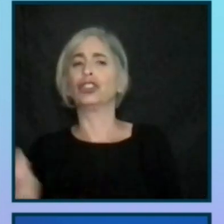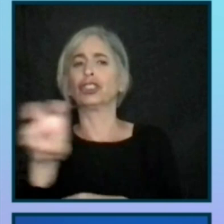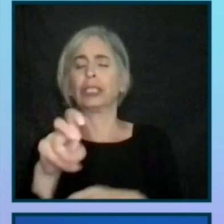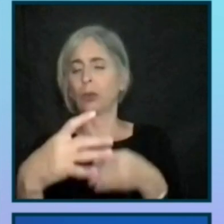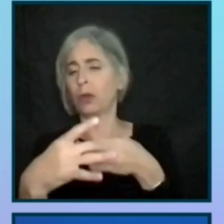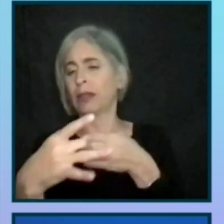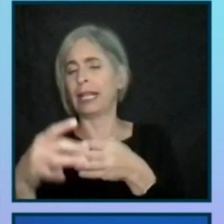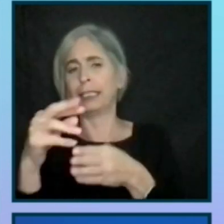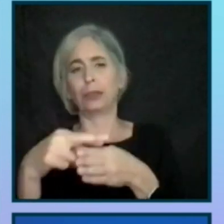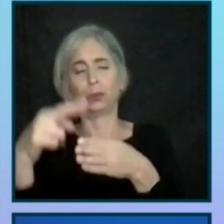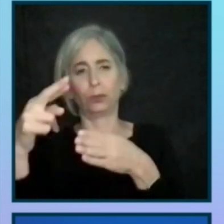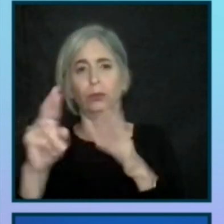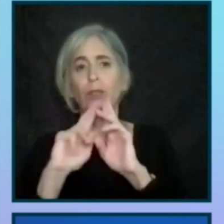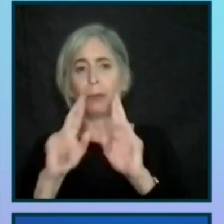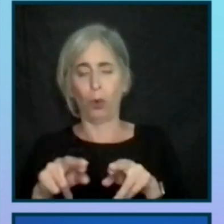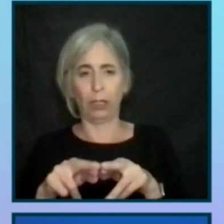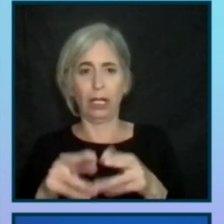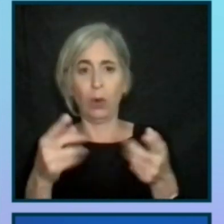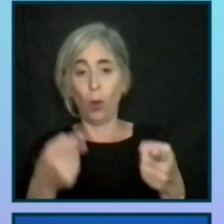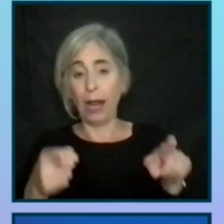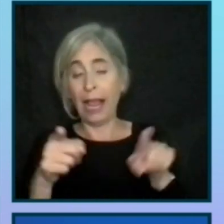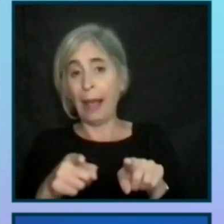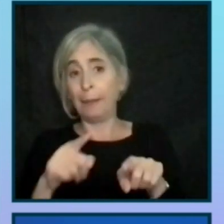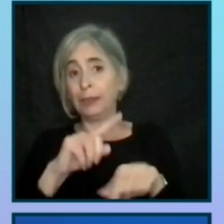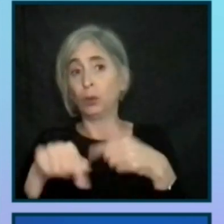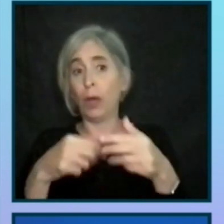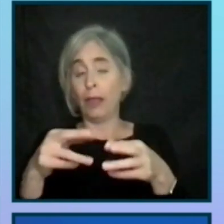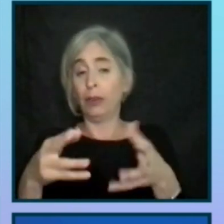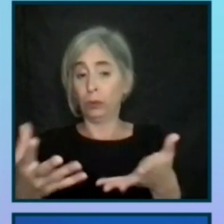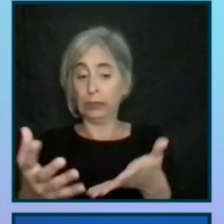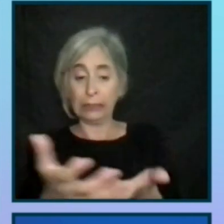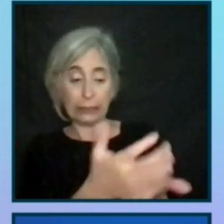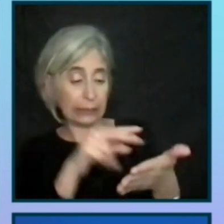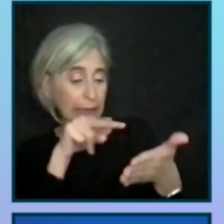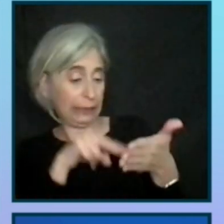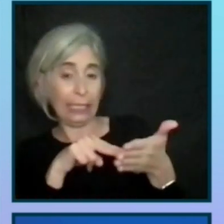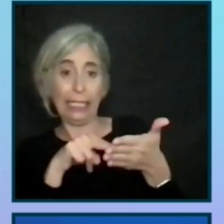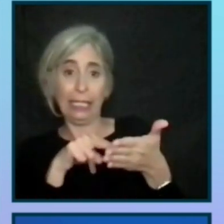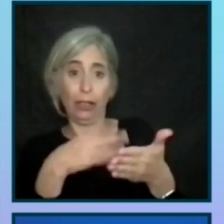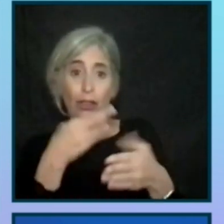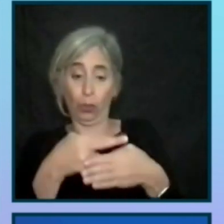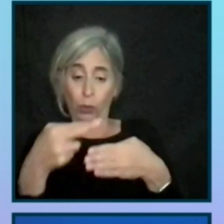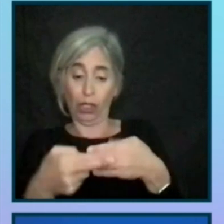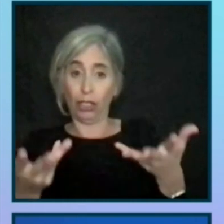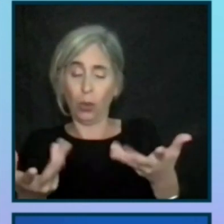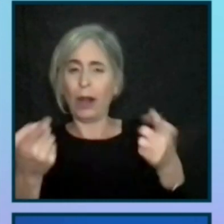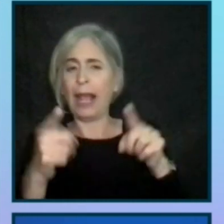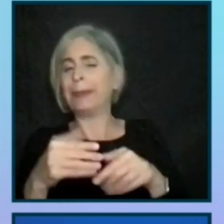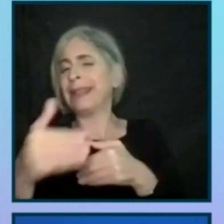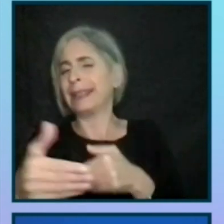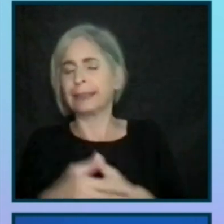and most importantly, what comes after seeing the results. So I don't know what motivates you,